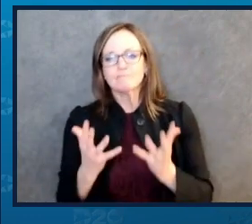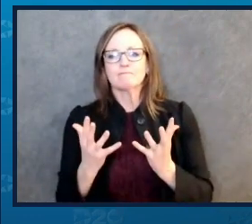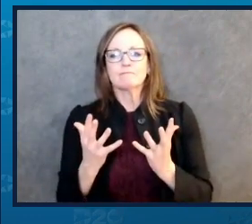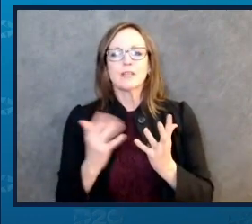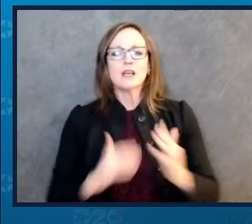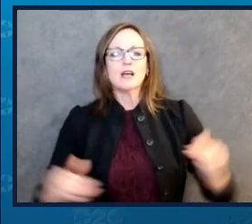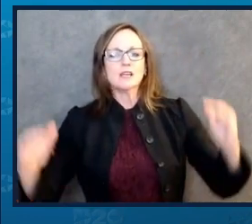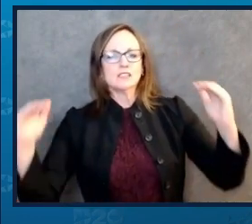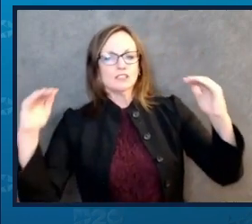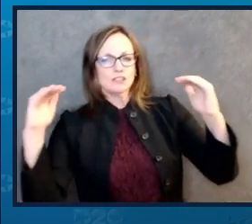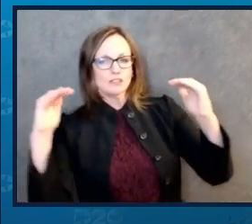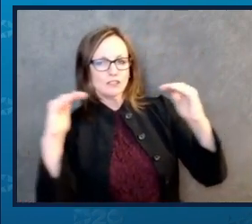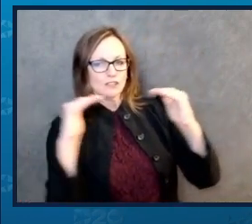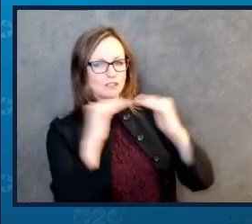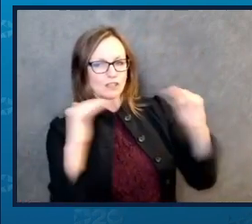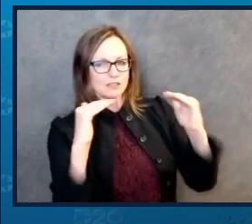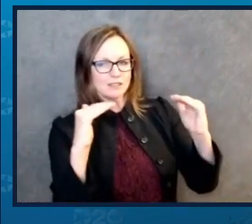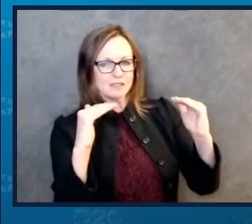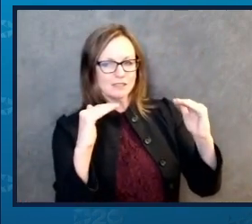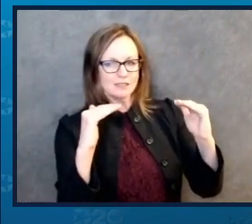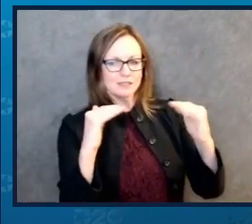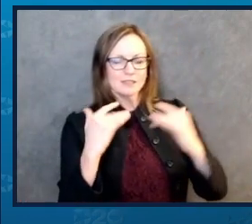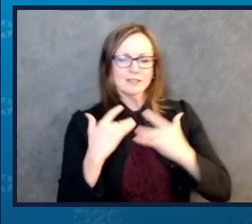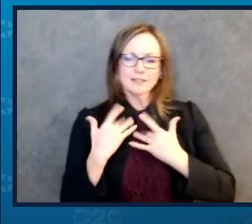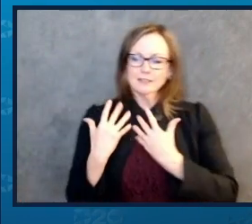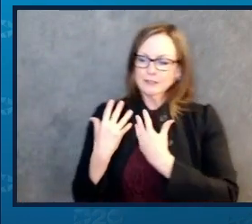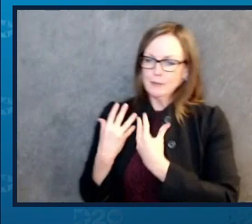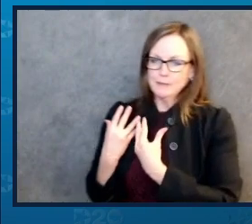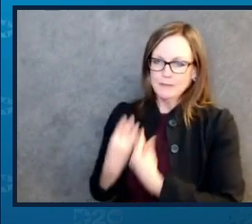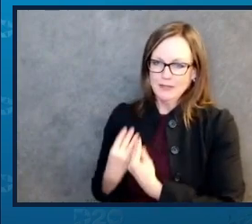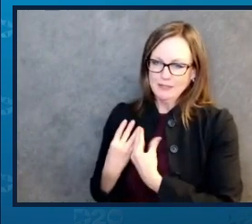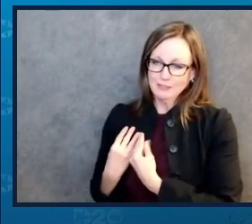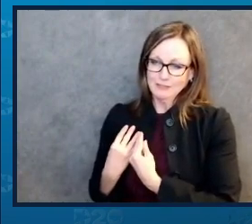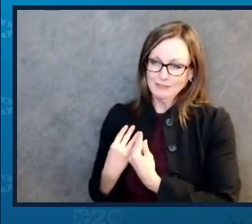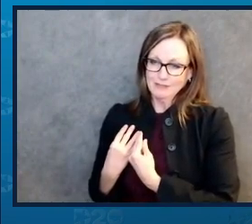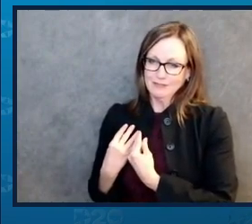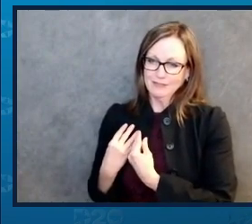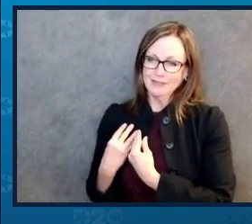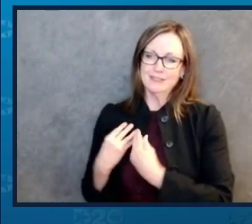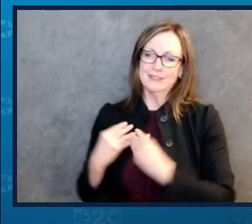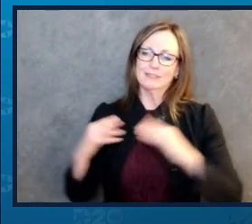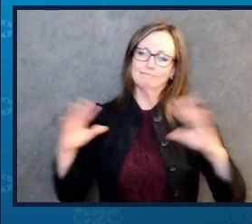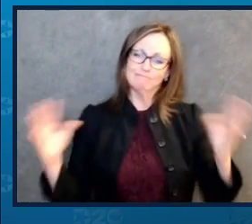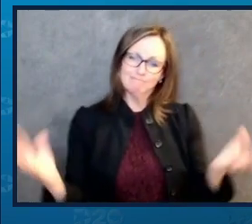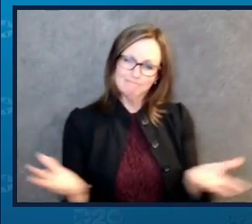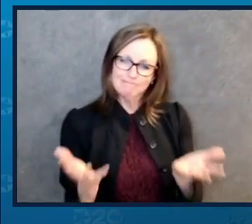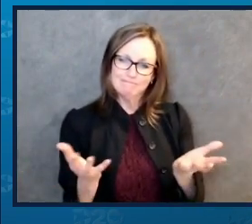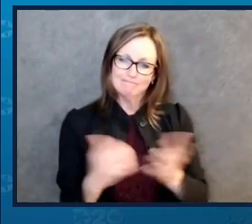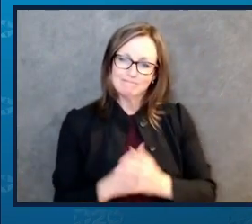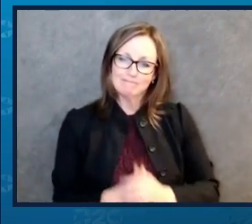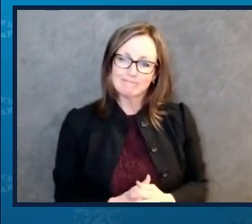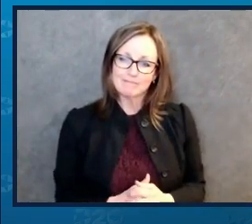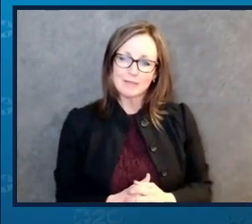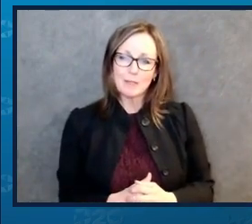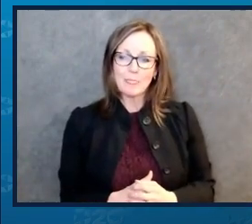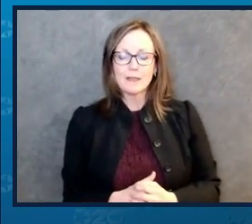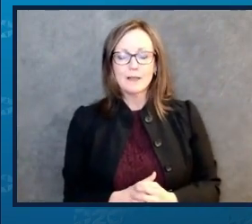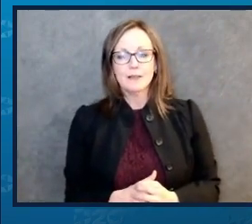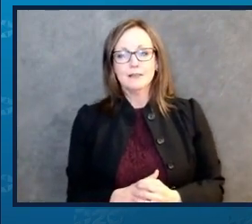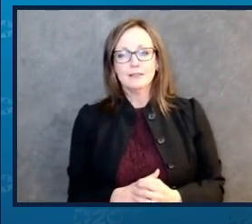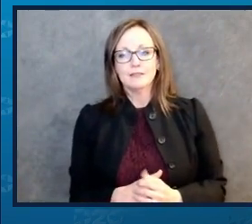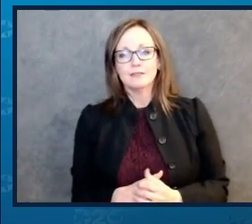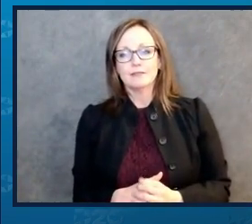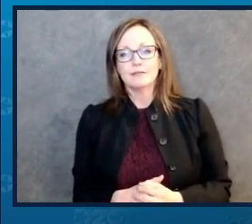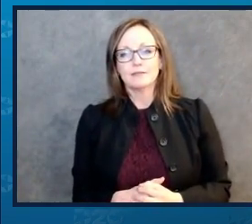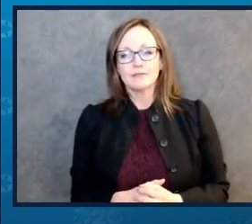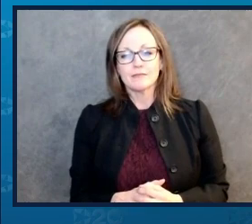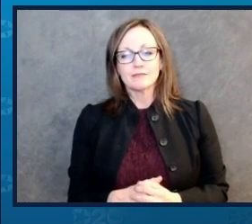AND KIND, ONE IN WHICH WE CAN